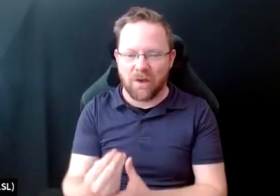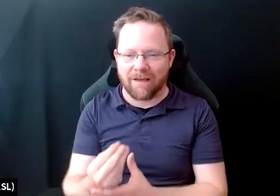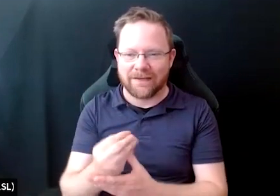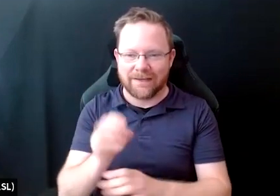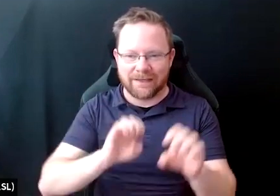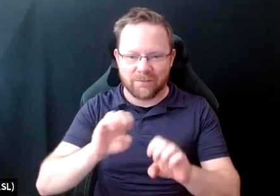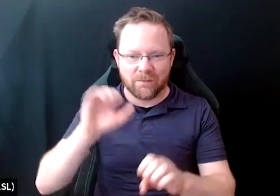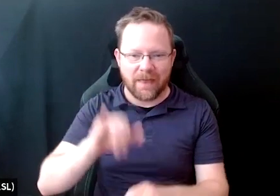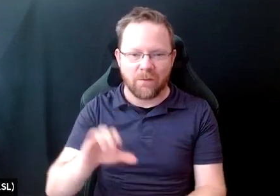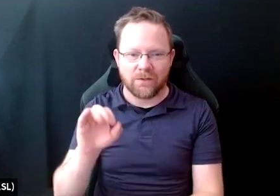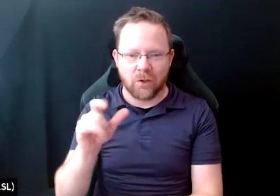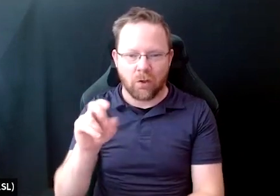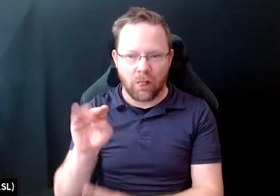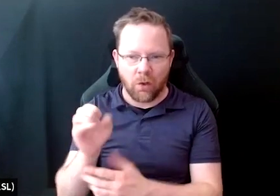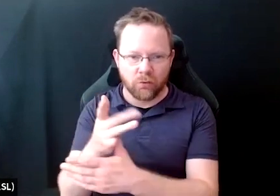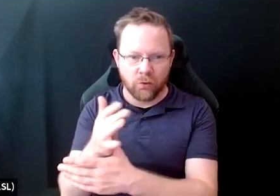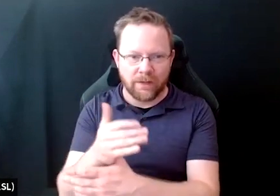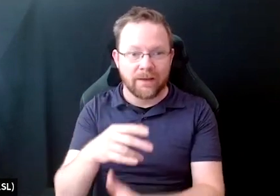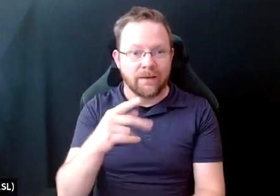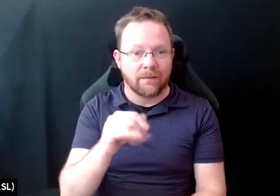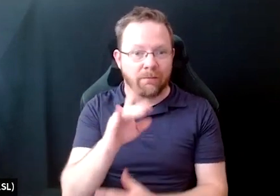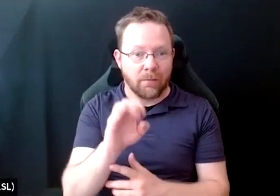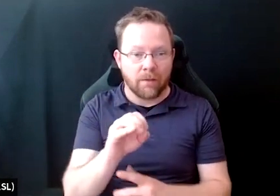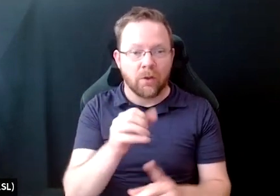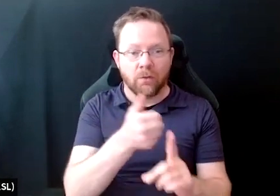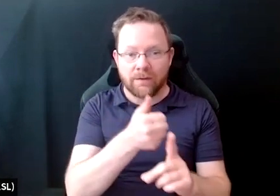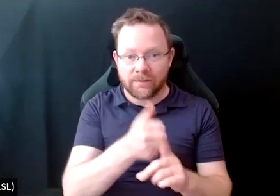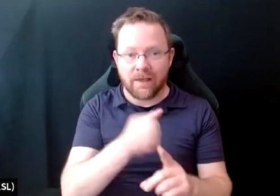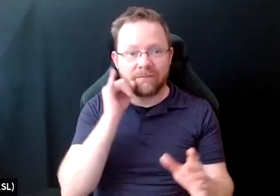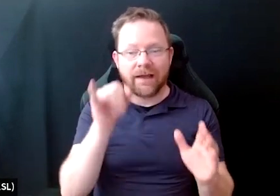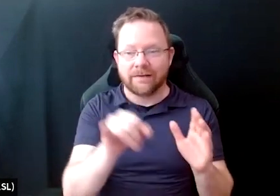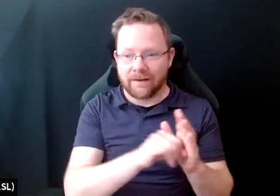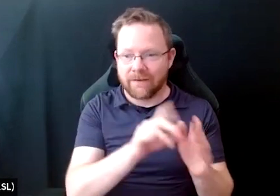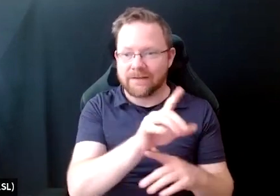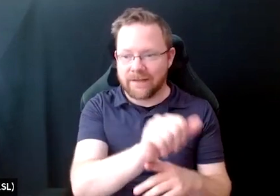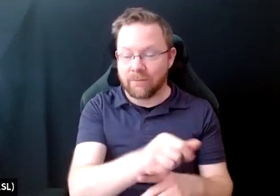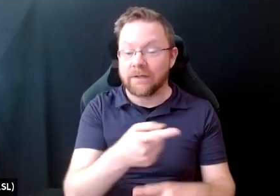but Pablo Alvarez also identifies as disabled. He originally applied to the parastronaut call,